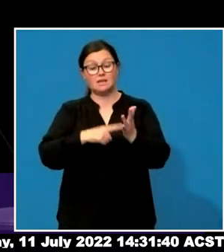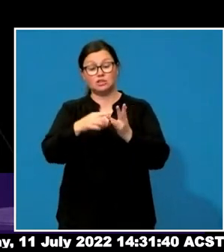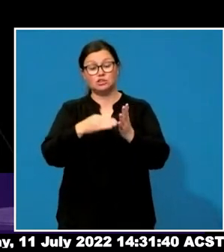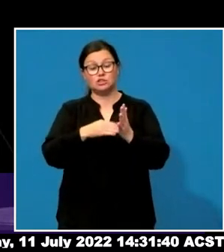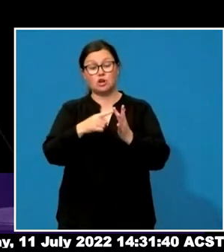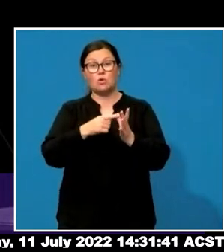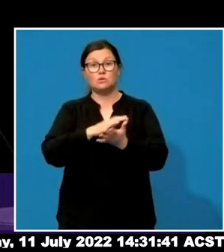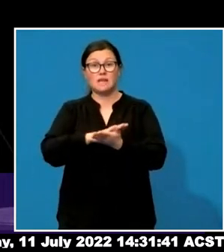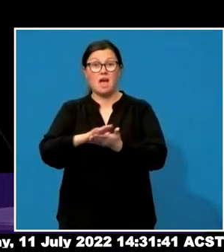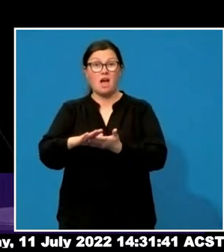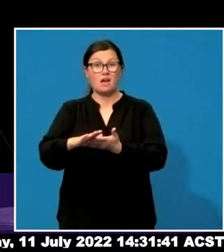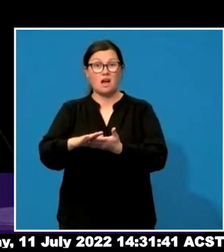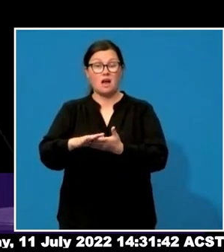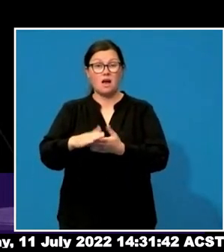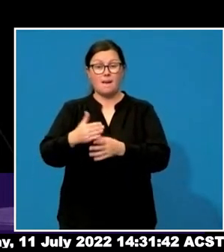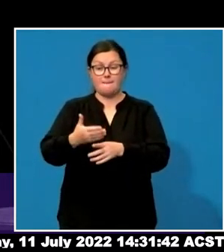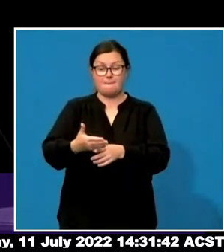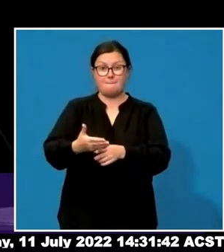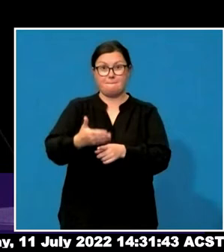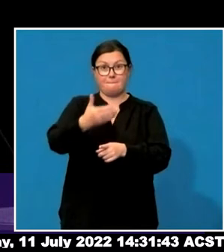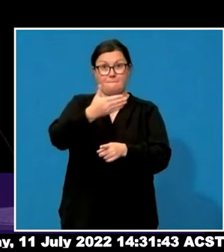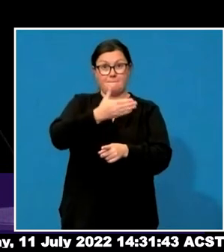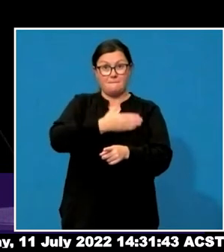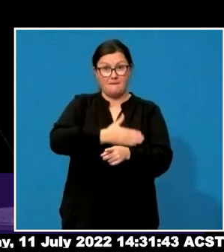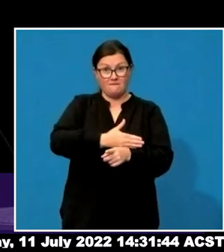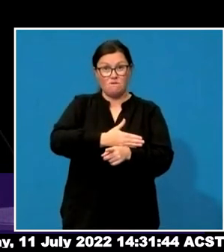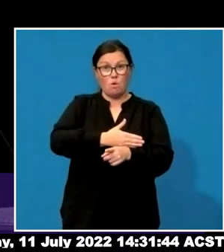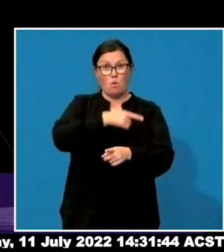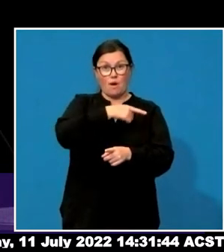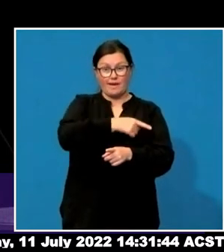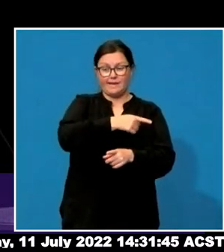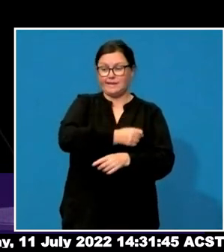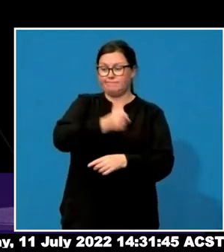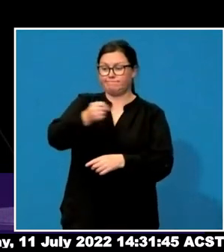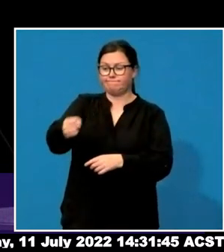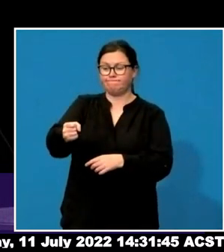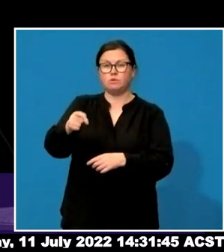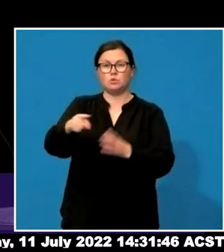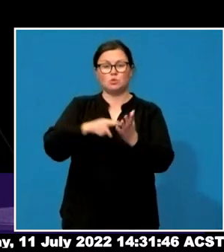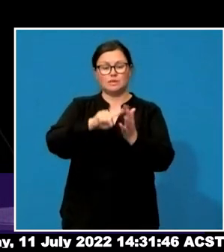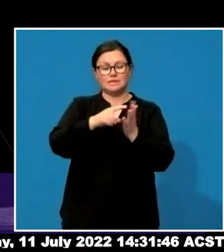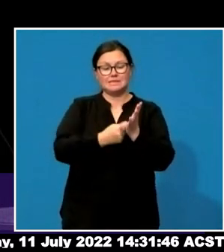prior to him going into the care of Territory Families, he could get up out of